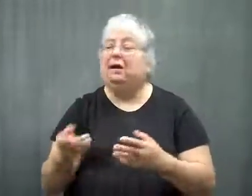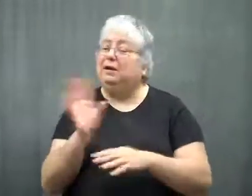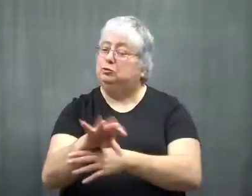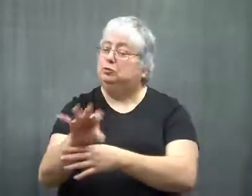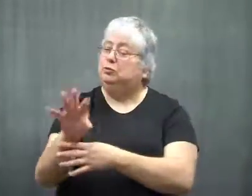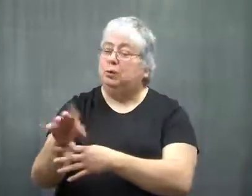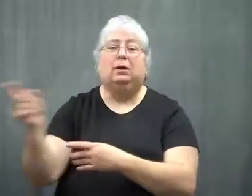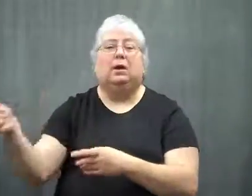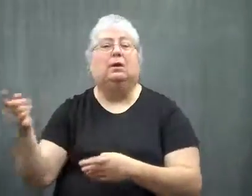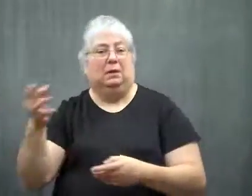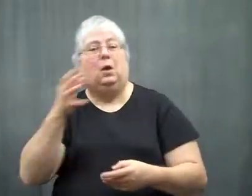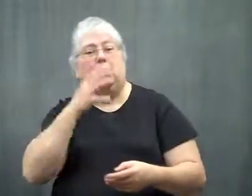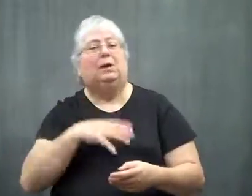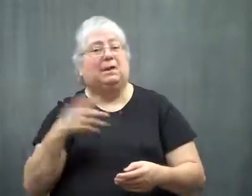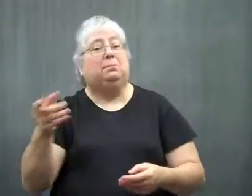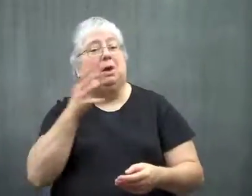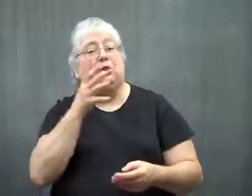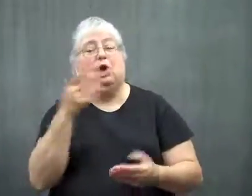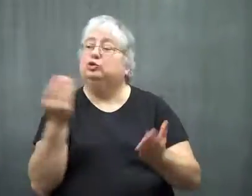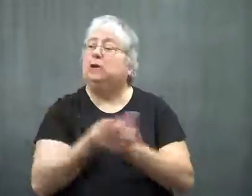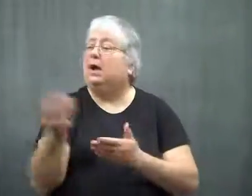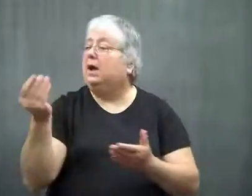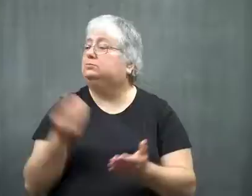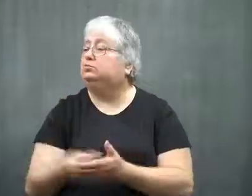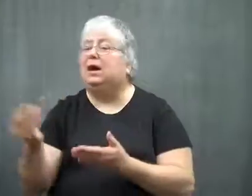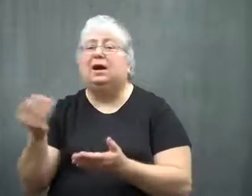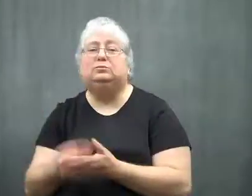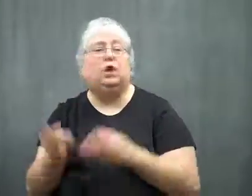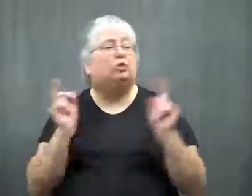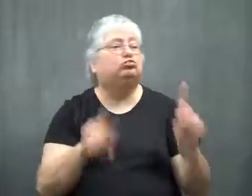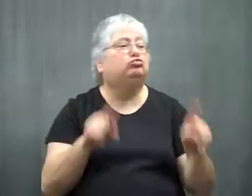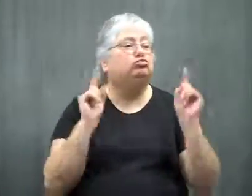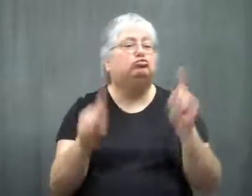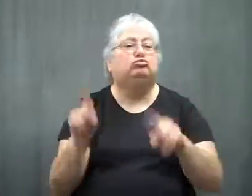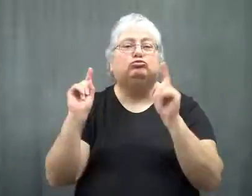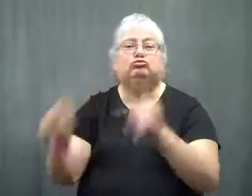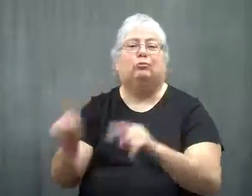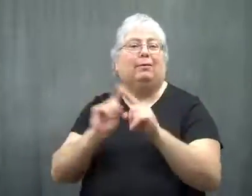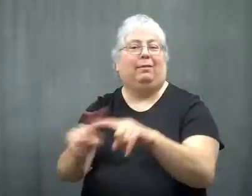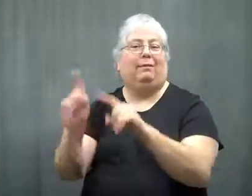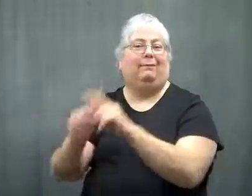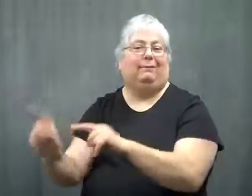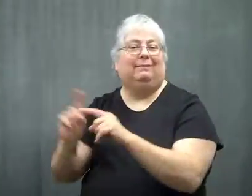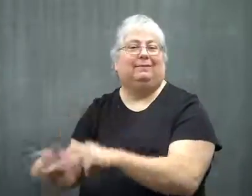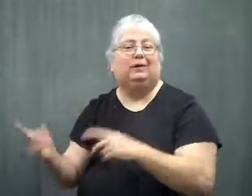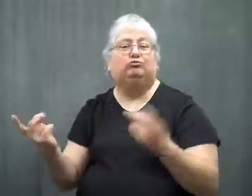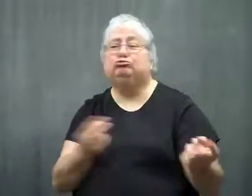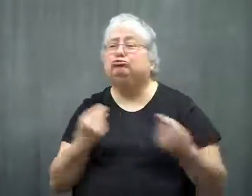showing Casey shopping and going about her business.